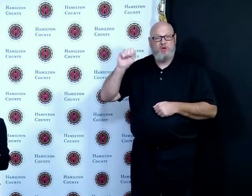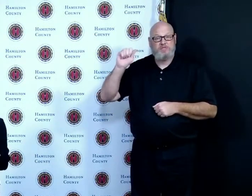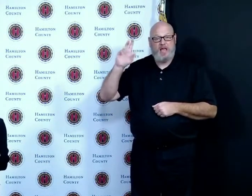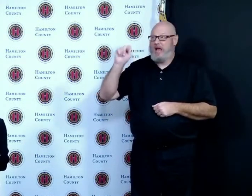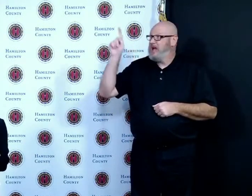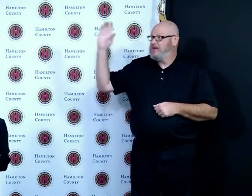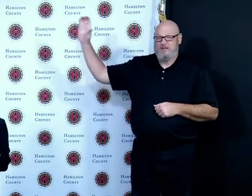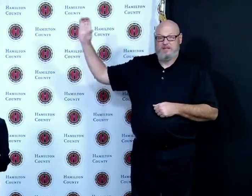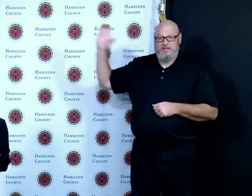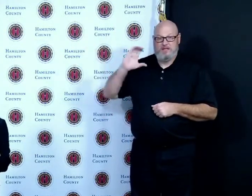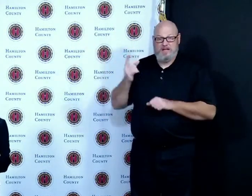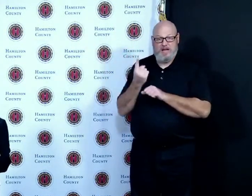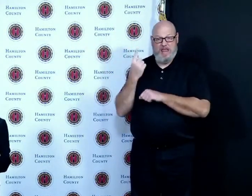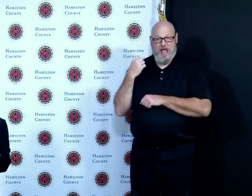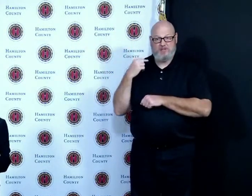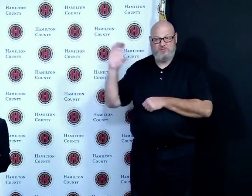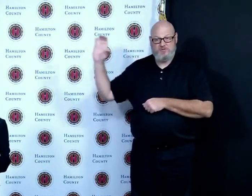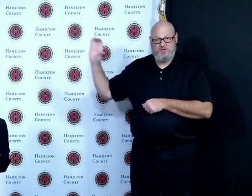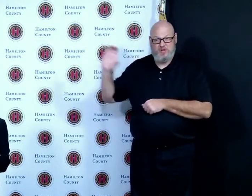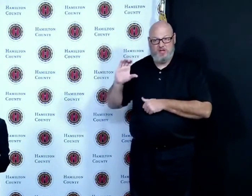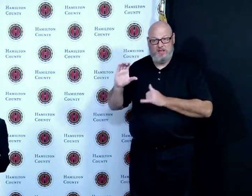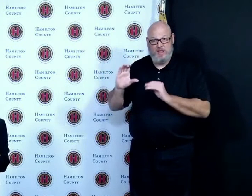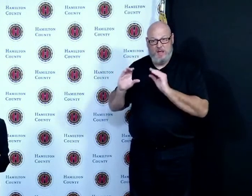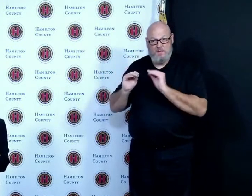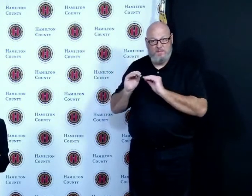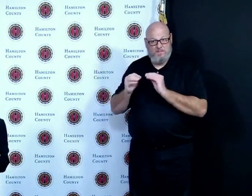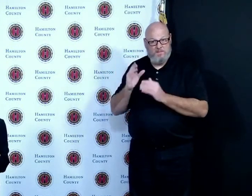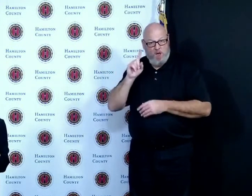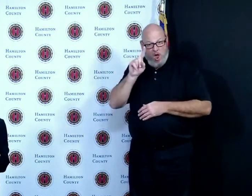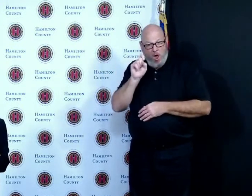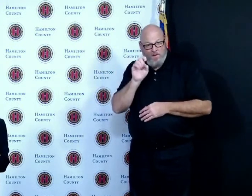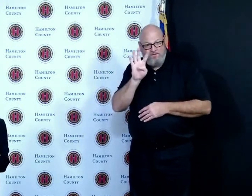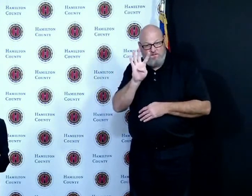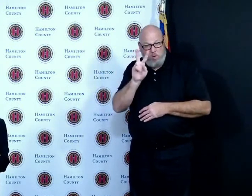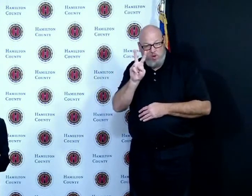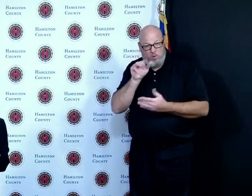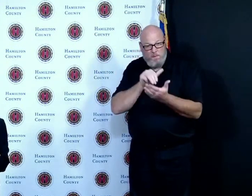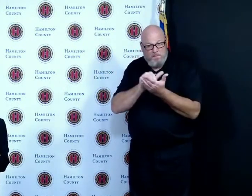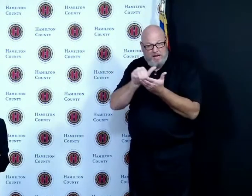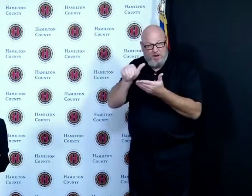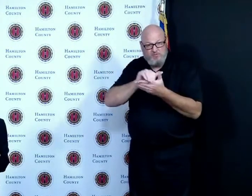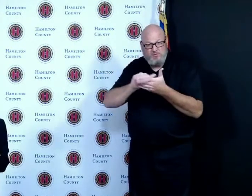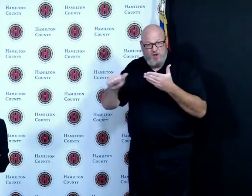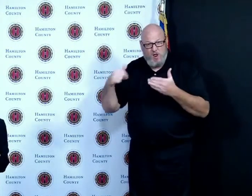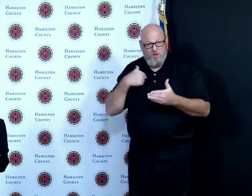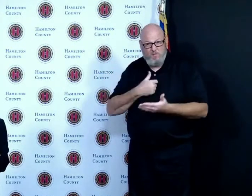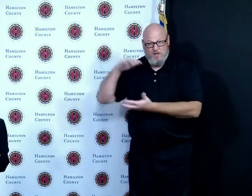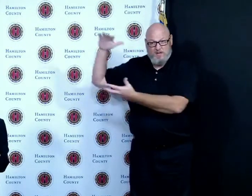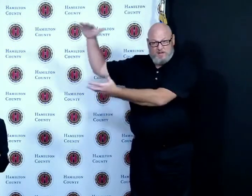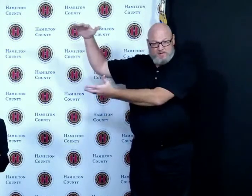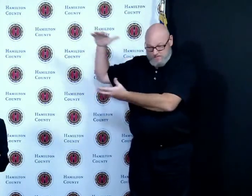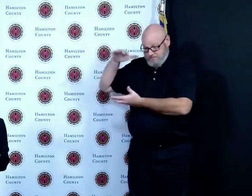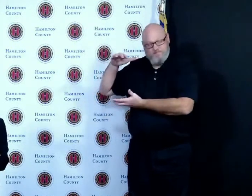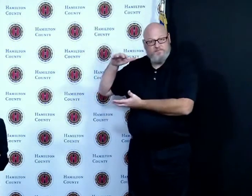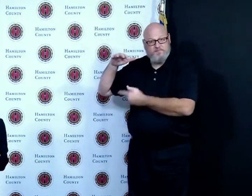testing visit our website hcph.org and find a test site there's the Test and Protect program has